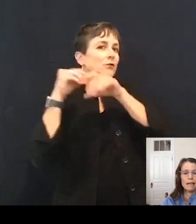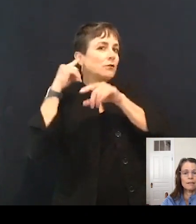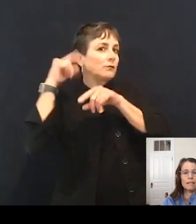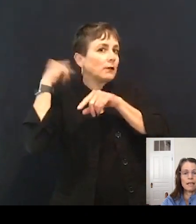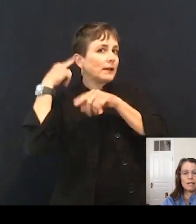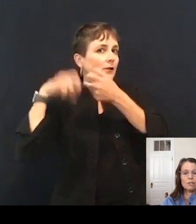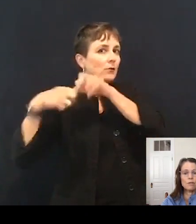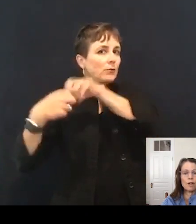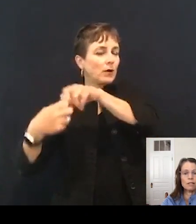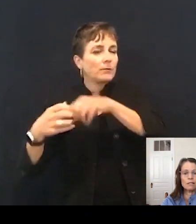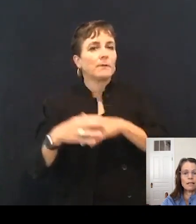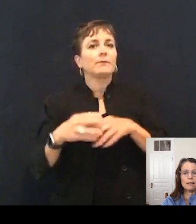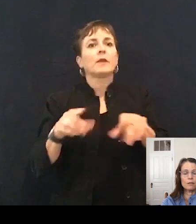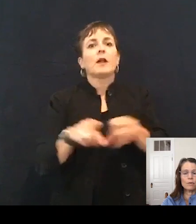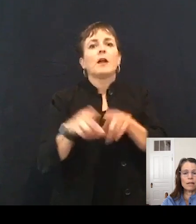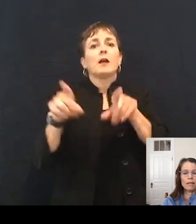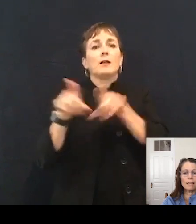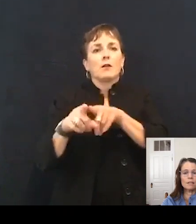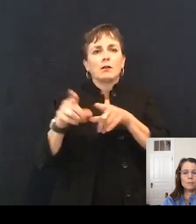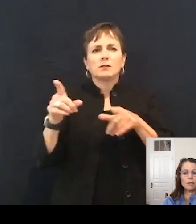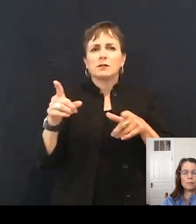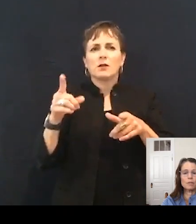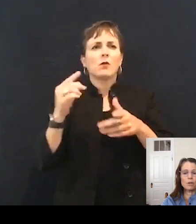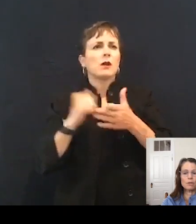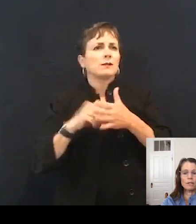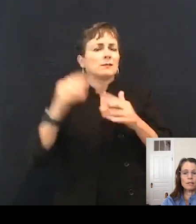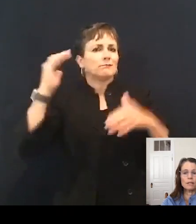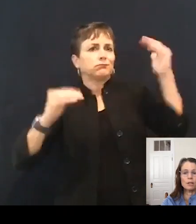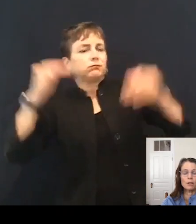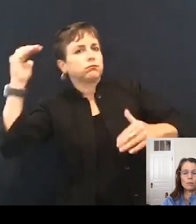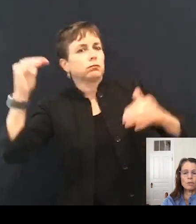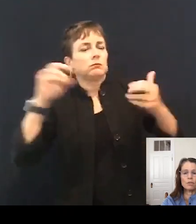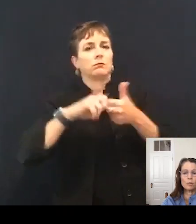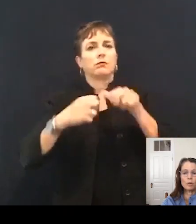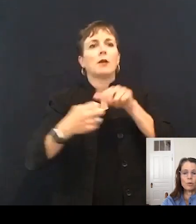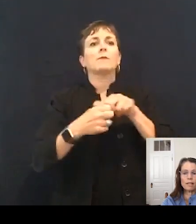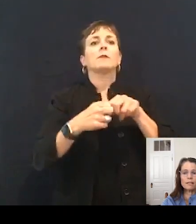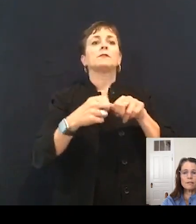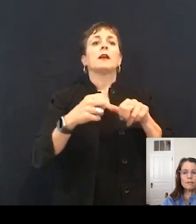And the age of onset of retinitis pigmentosa, which is a progressive